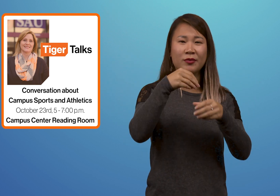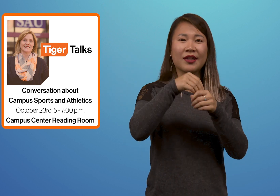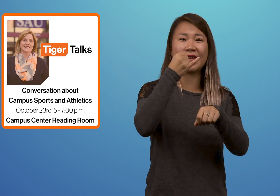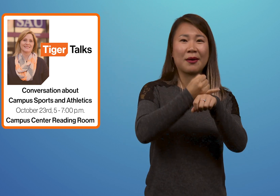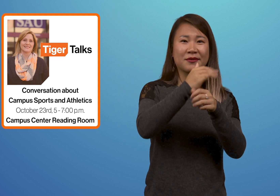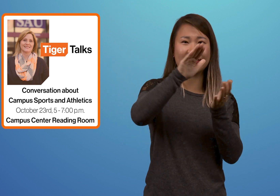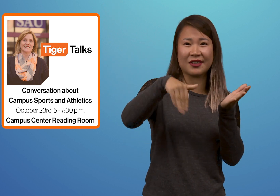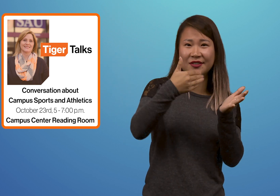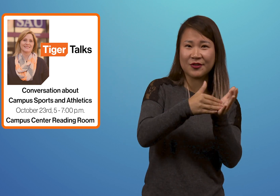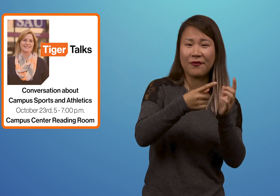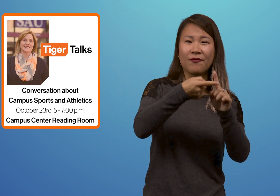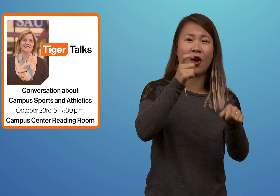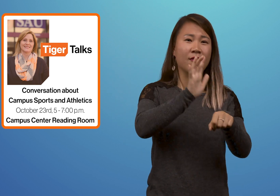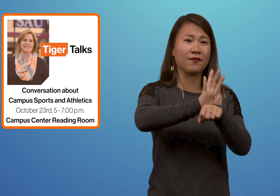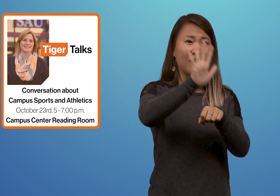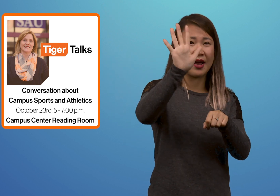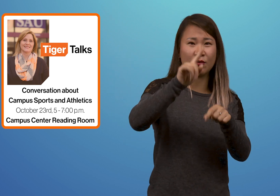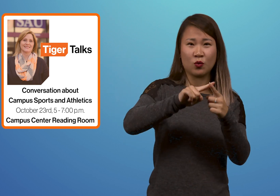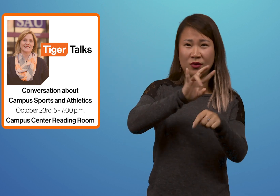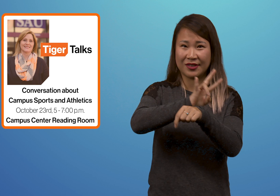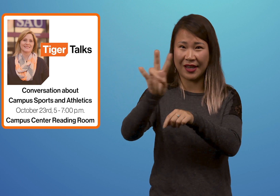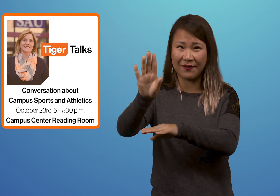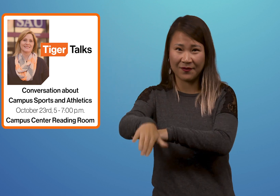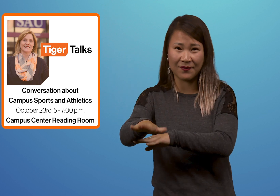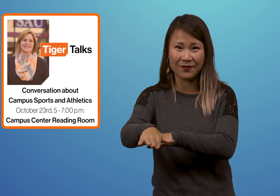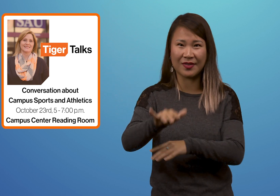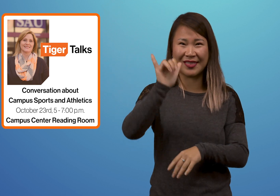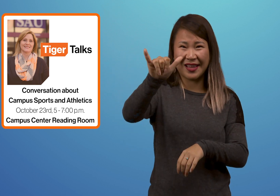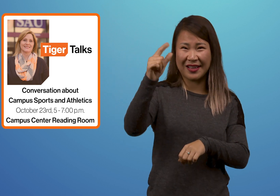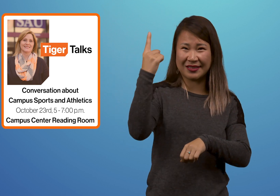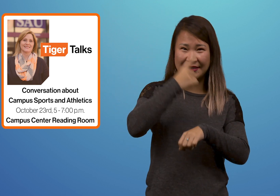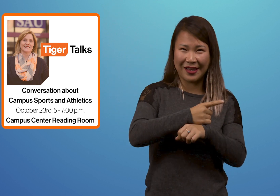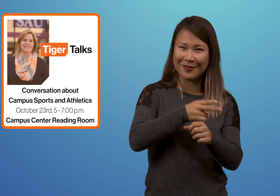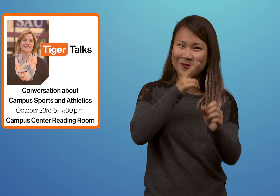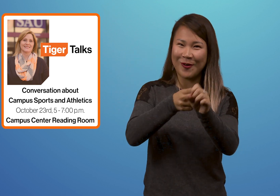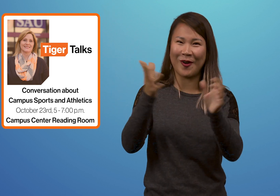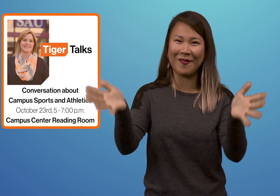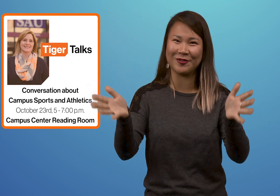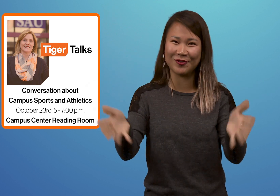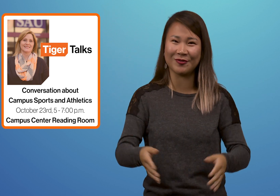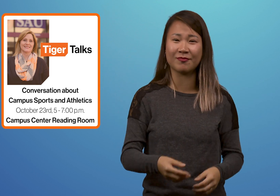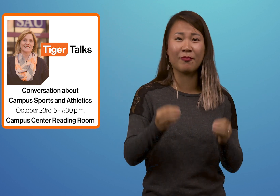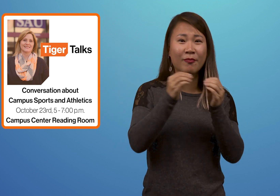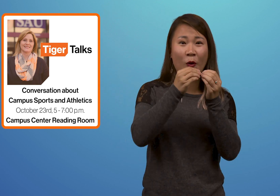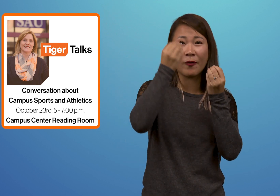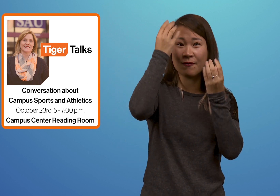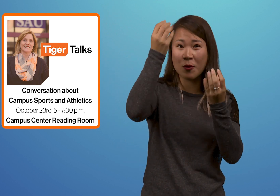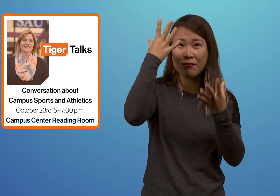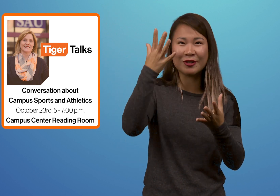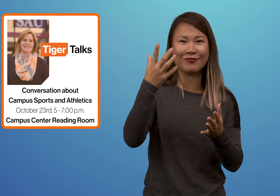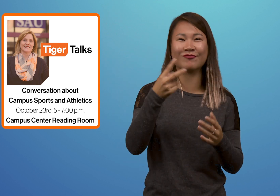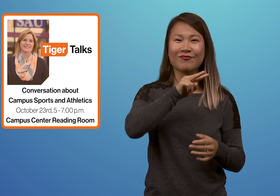Head to the Reading Room in the Campus Center from 5-7 p.m. on that day and join the conversation!